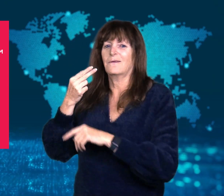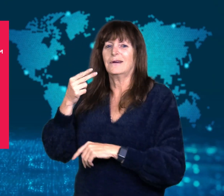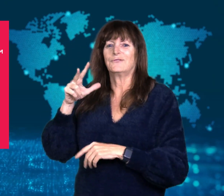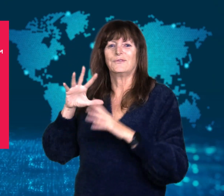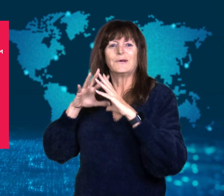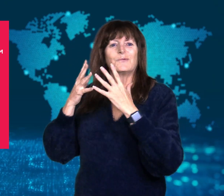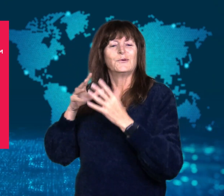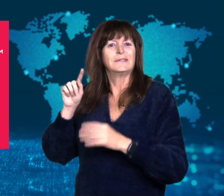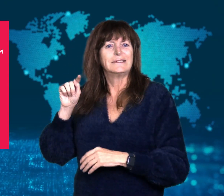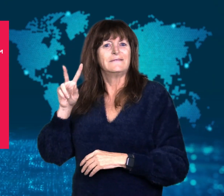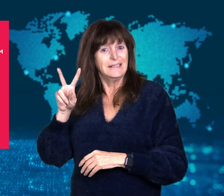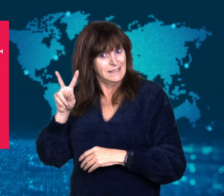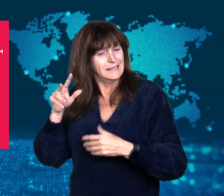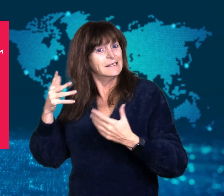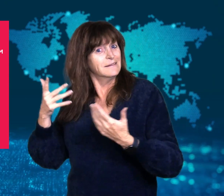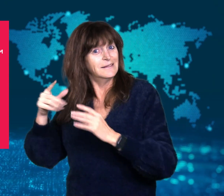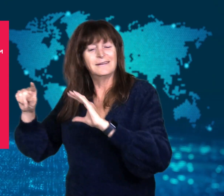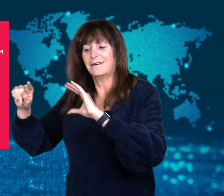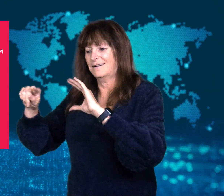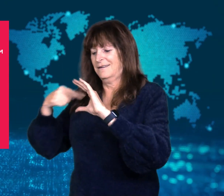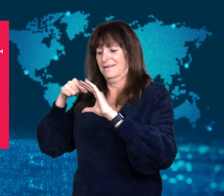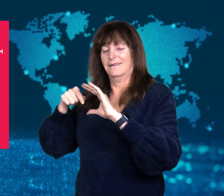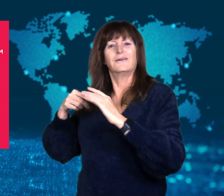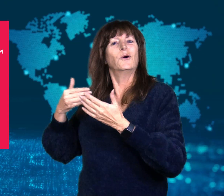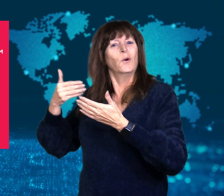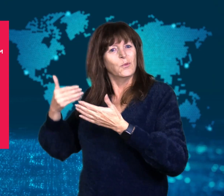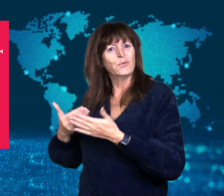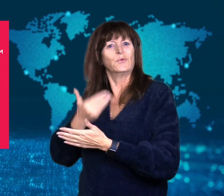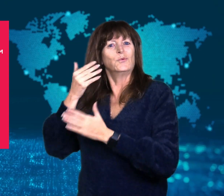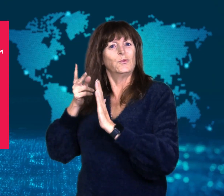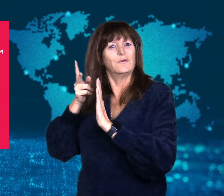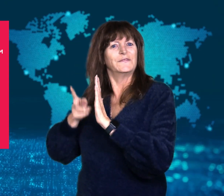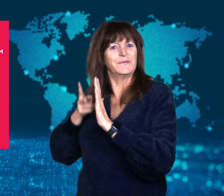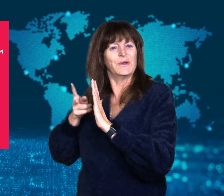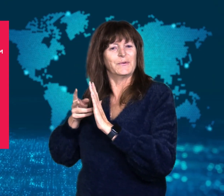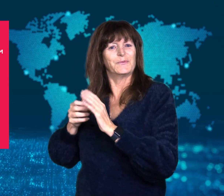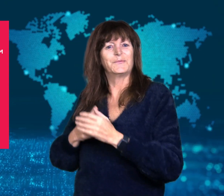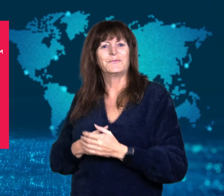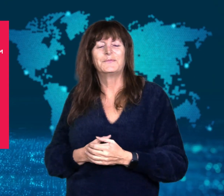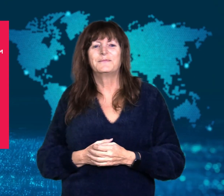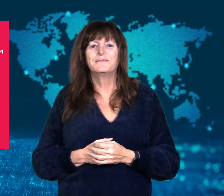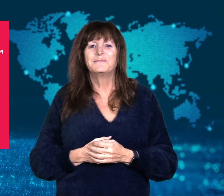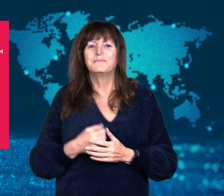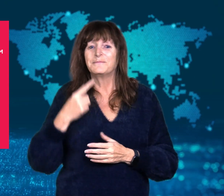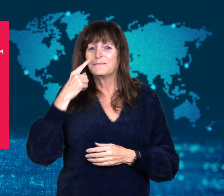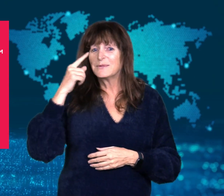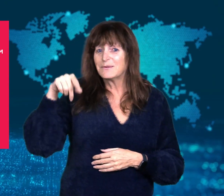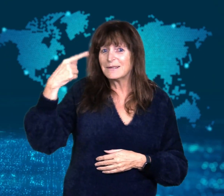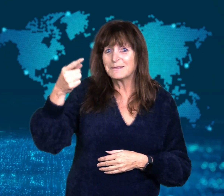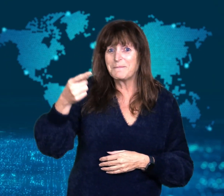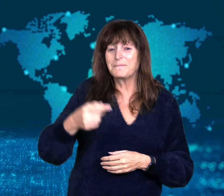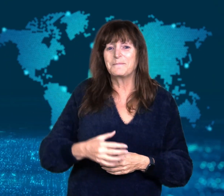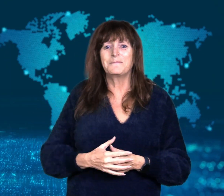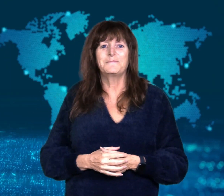and follow H3 World TV to get new video updates! See you next time!